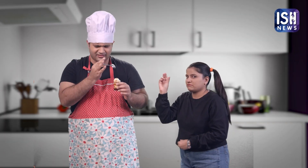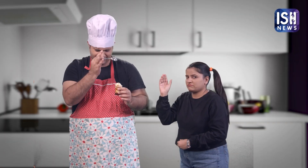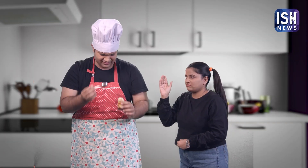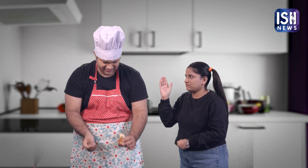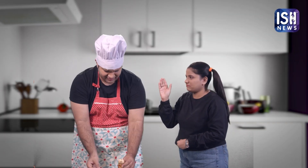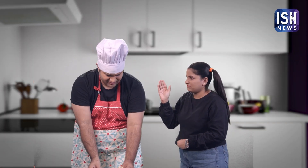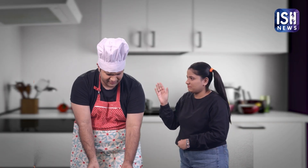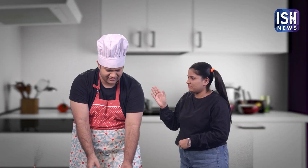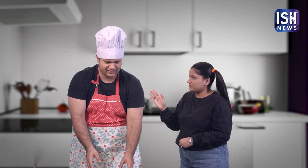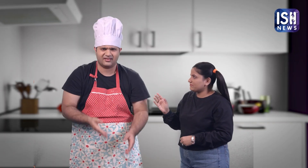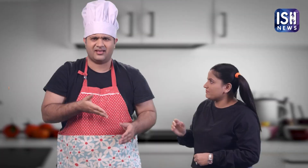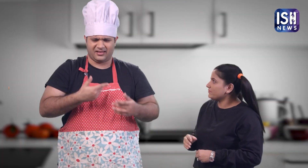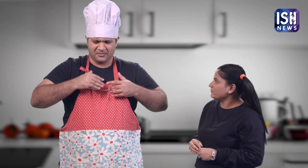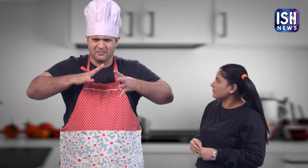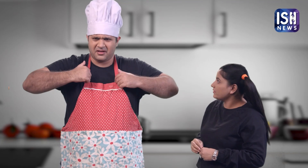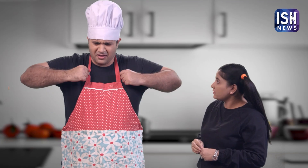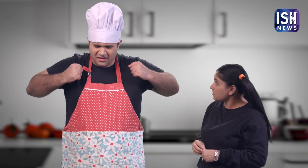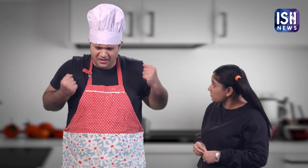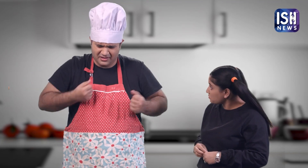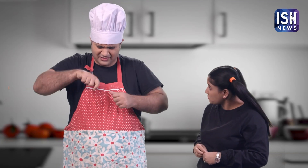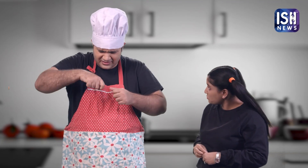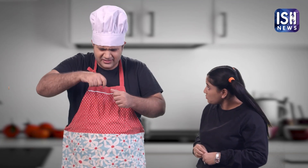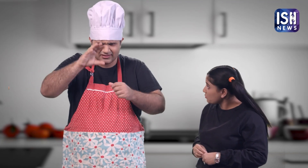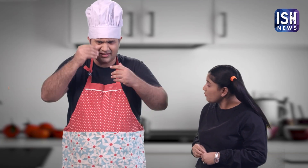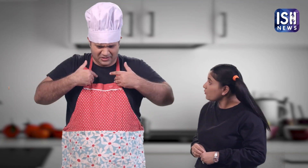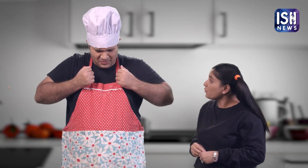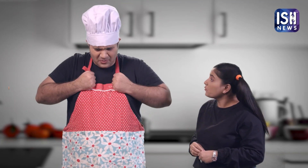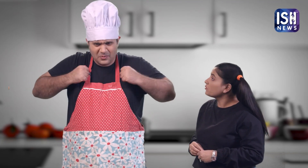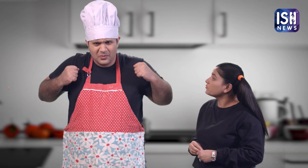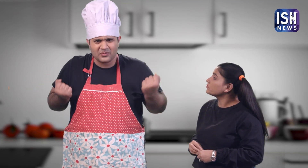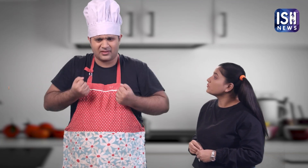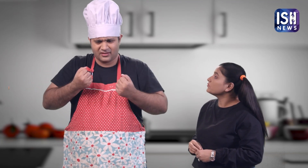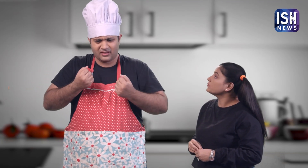No no I worked hard to learn and make it myself!